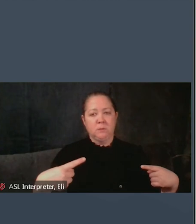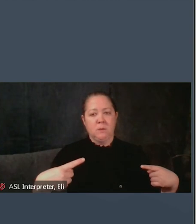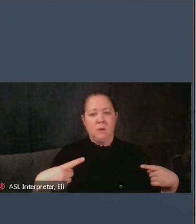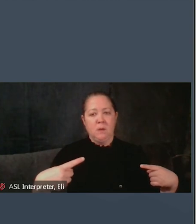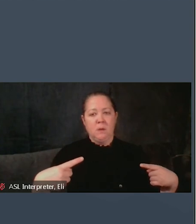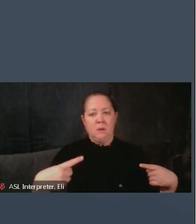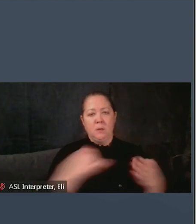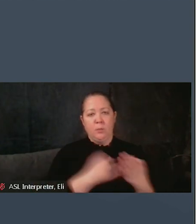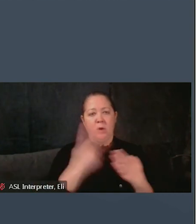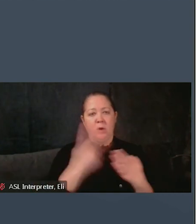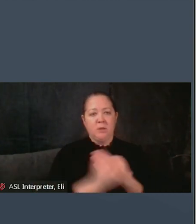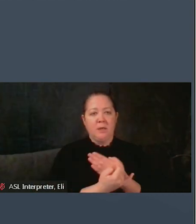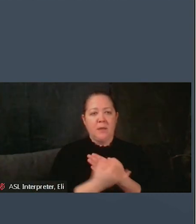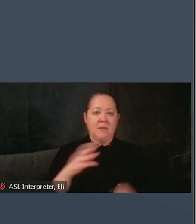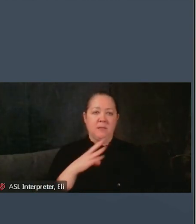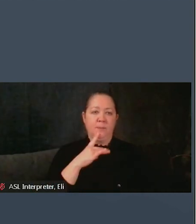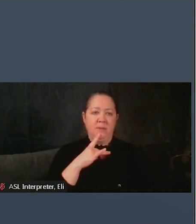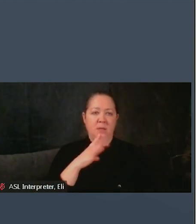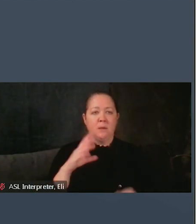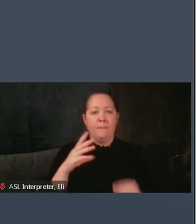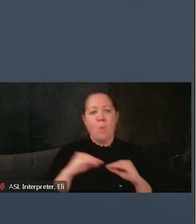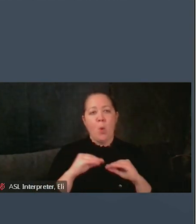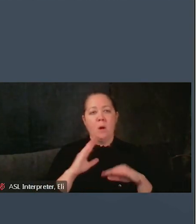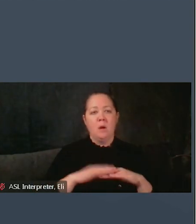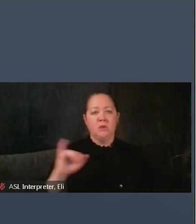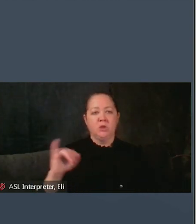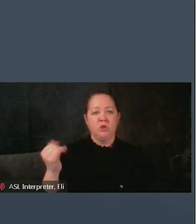Okay. So let me wait. You were from my first. Okay. Got it. Okay.